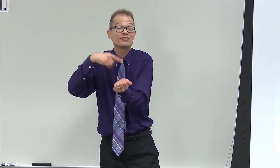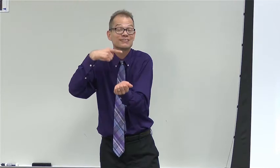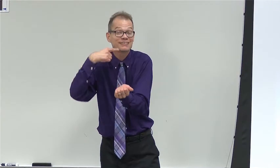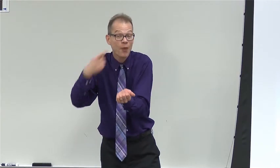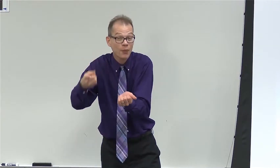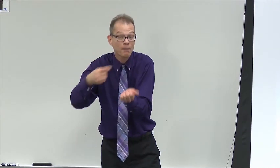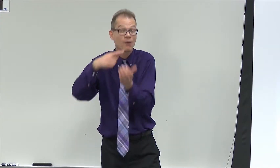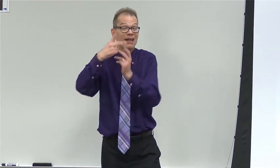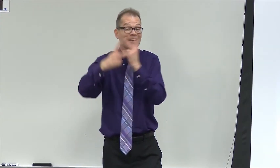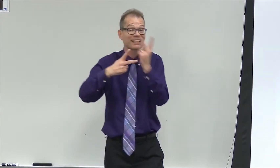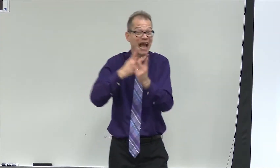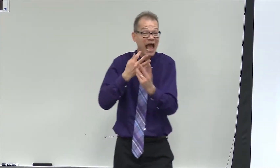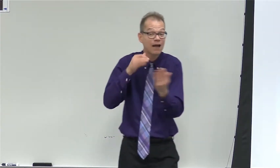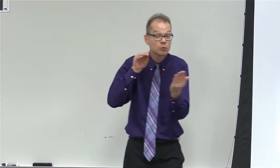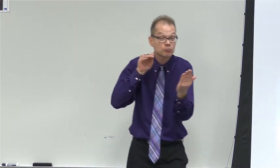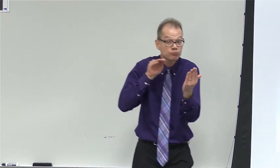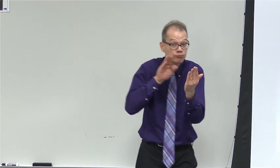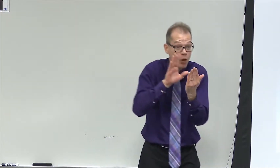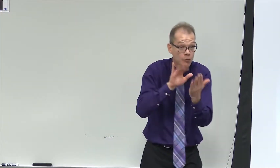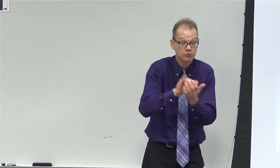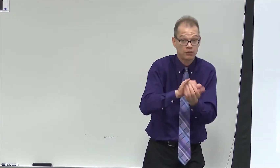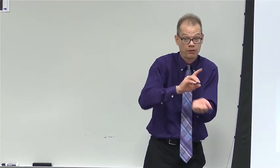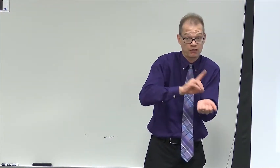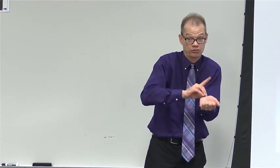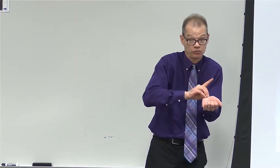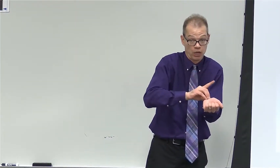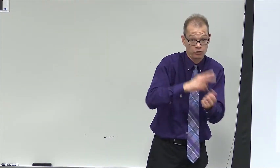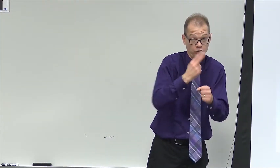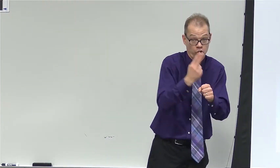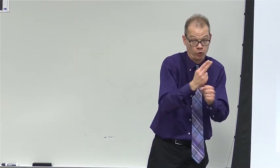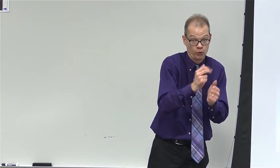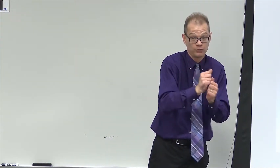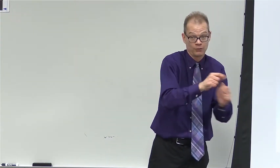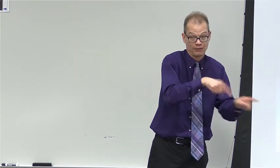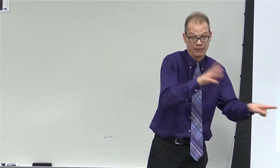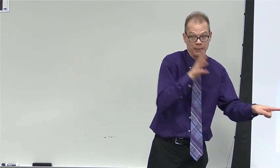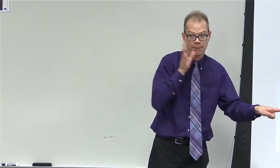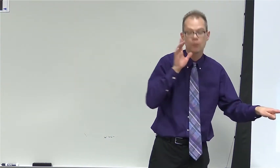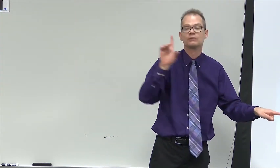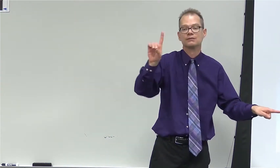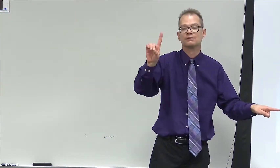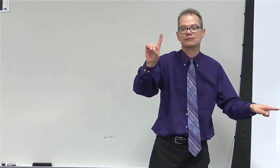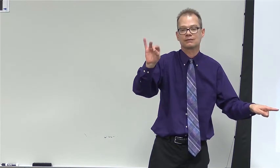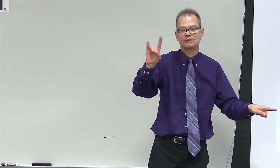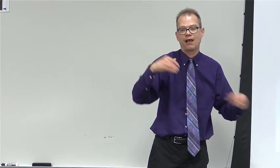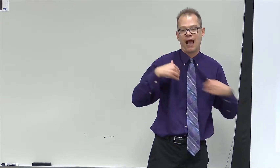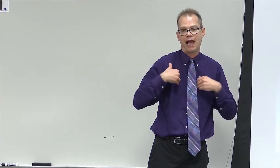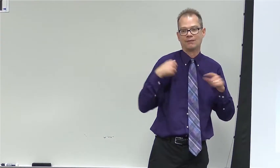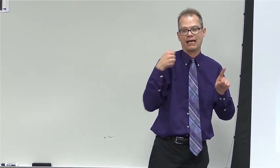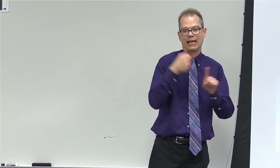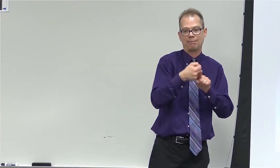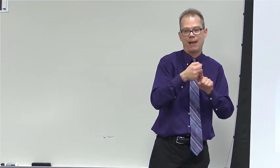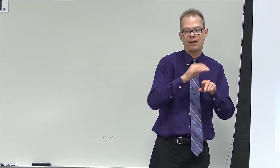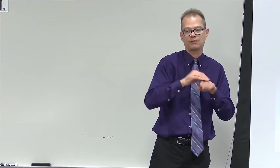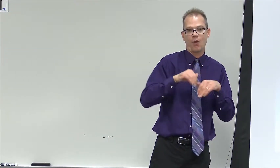when a doctor tells them and how they approach the doctor, um... it did have an impact